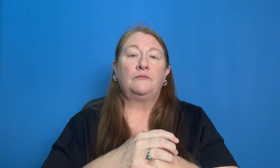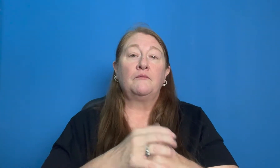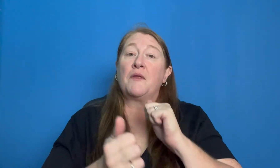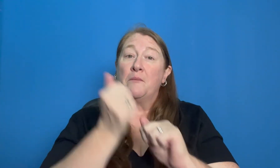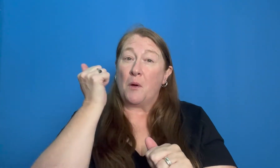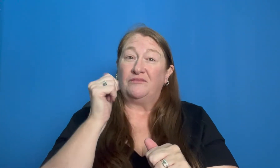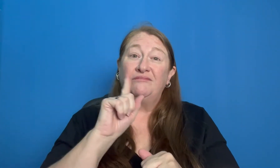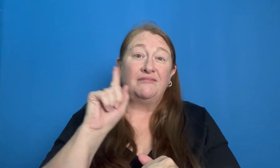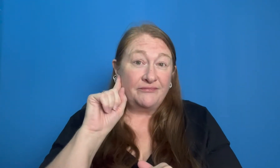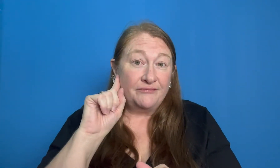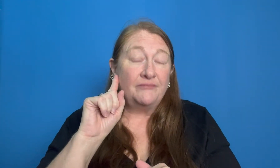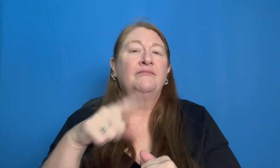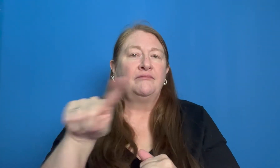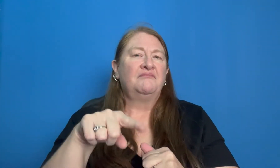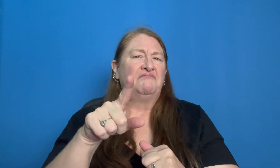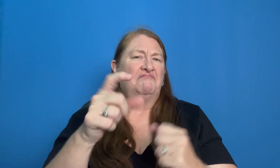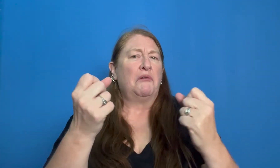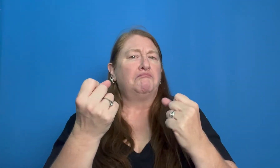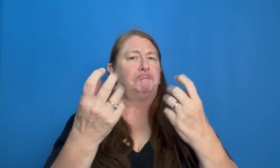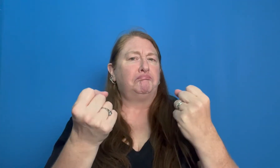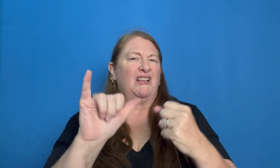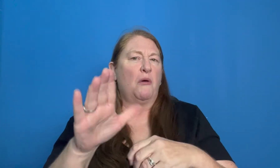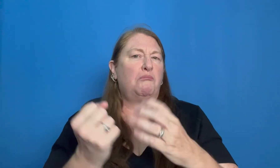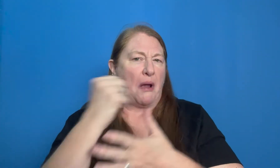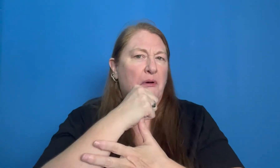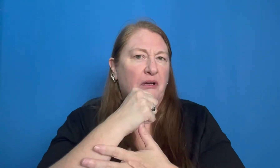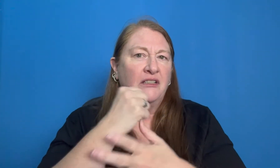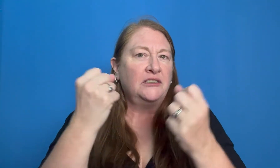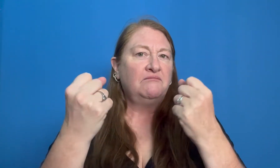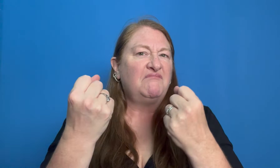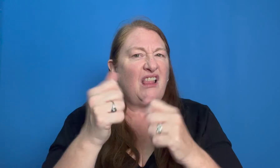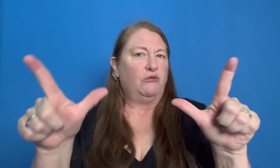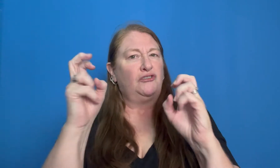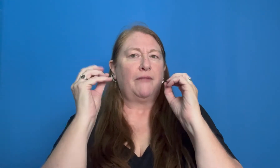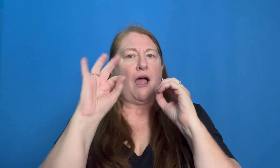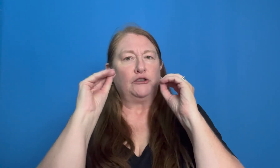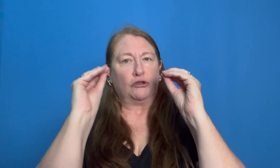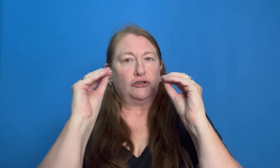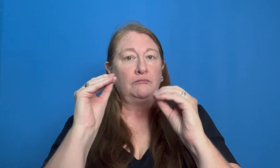With most Deaf students, you would use ASL as the primary language of instruction.